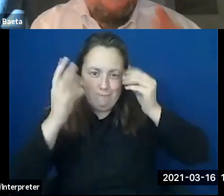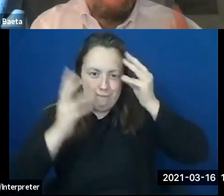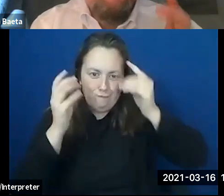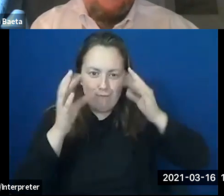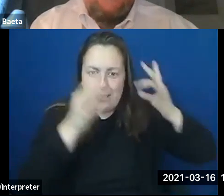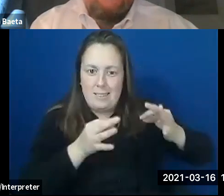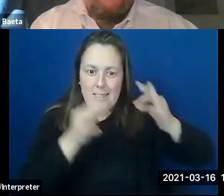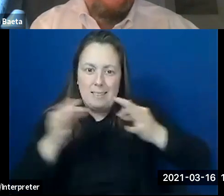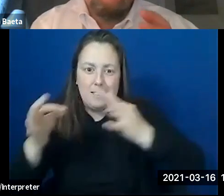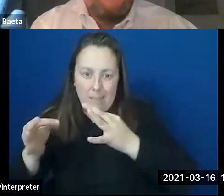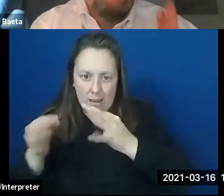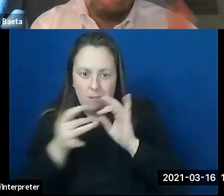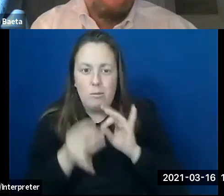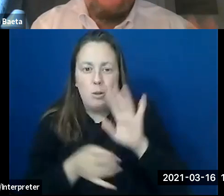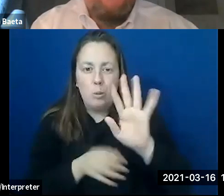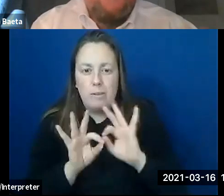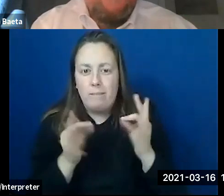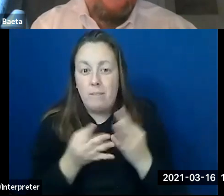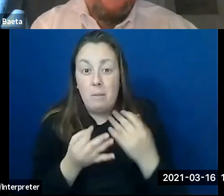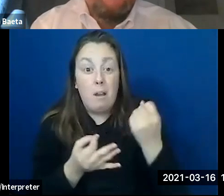Joseph Baeta: Please recognize that this is not a push to try to get you in.